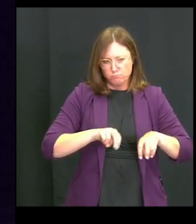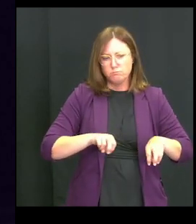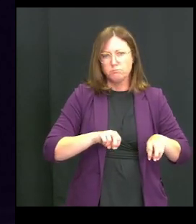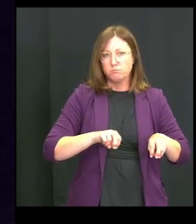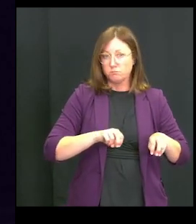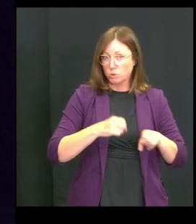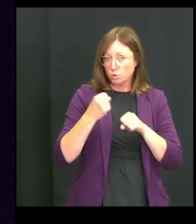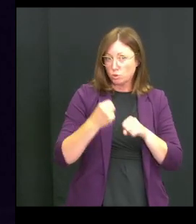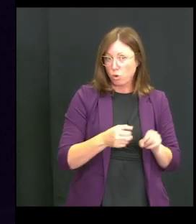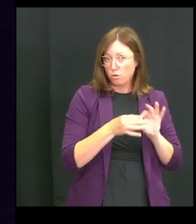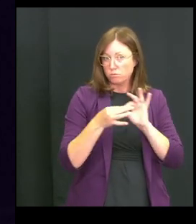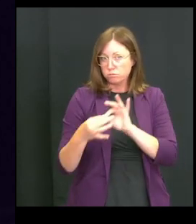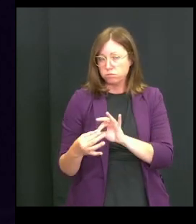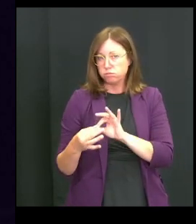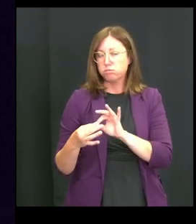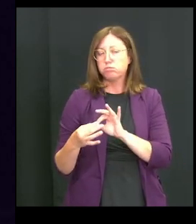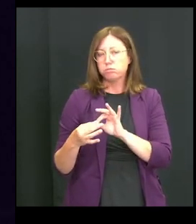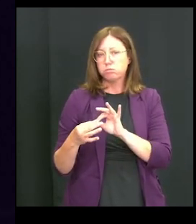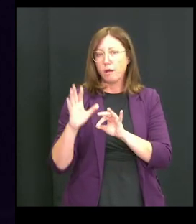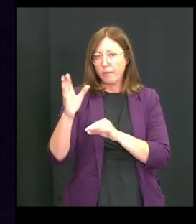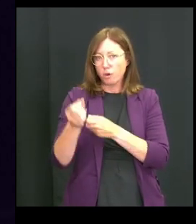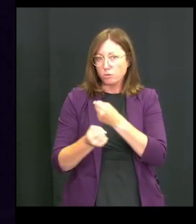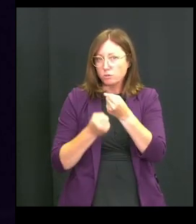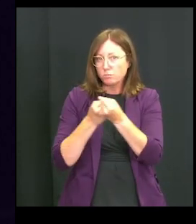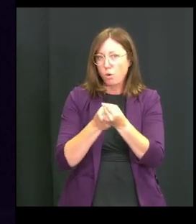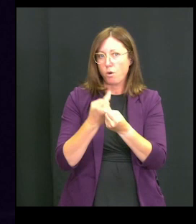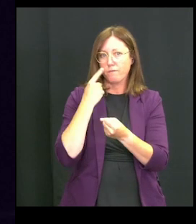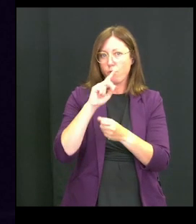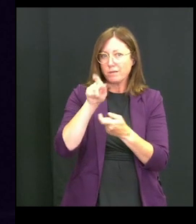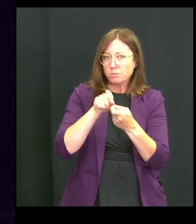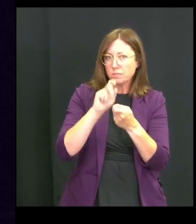the intensity of a person's support for a given political party.